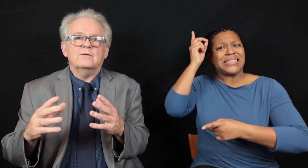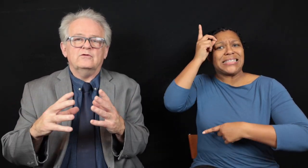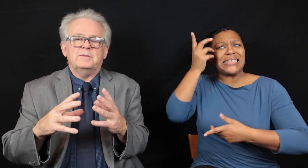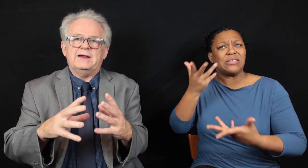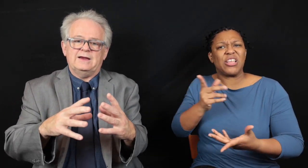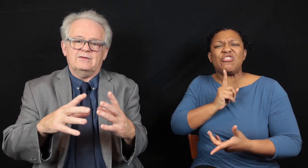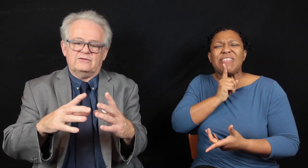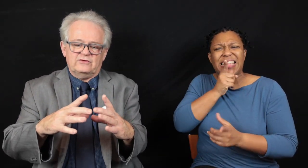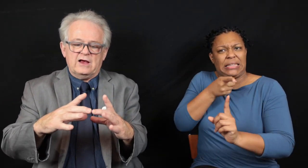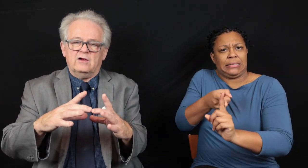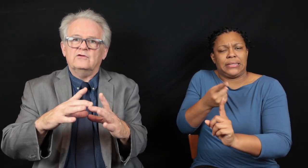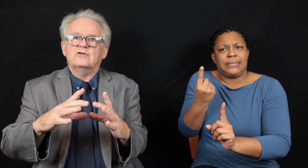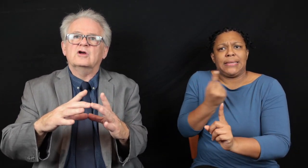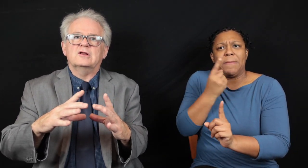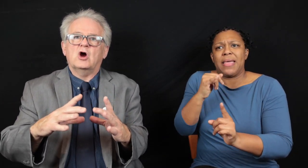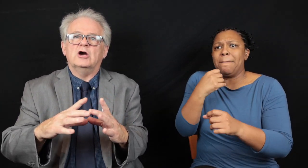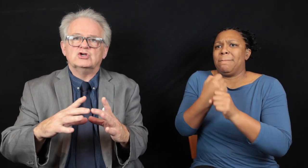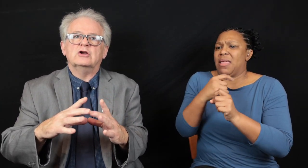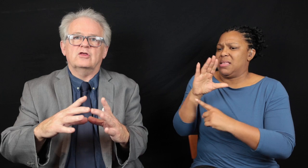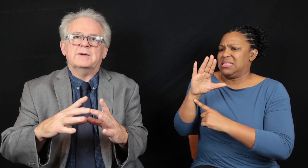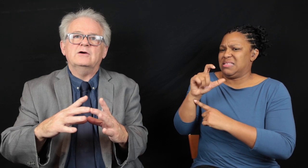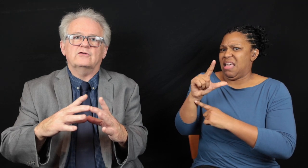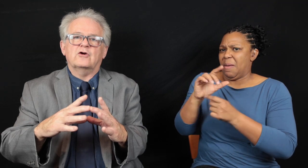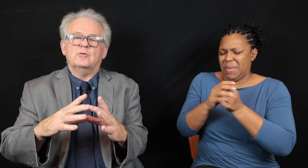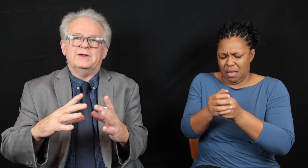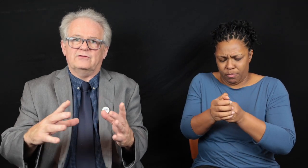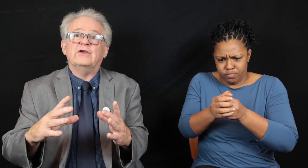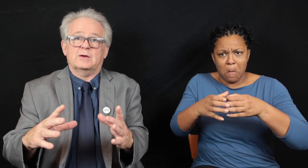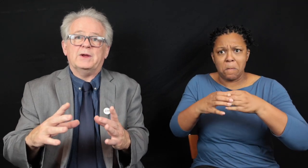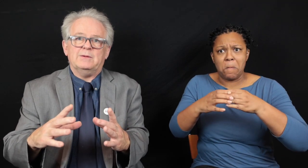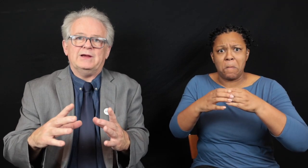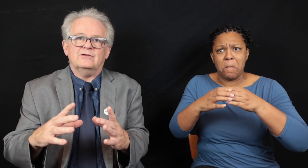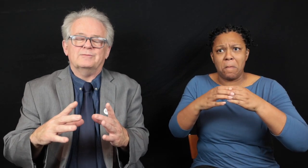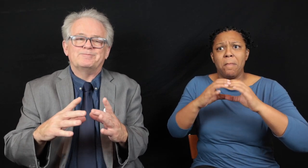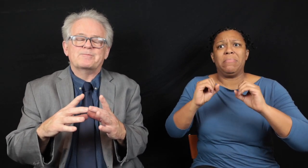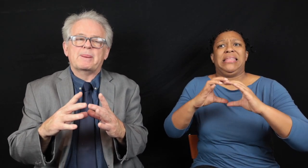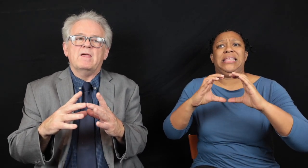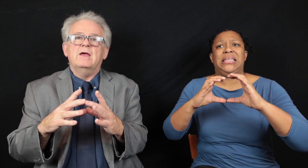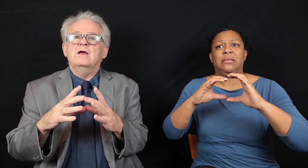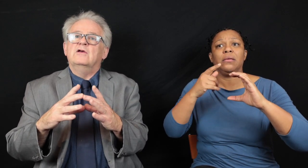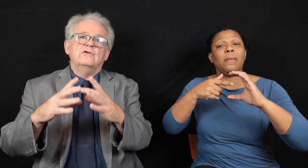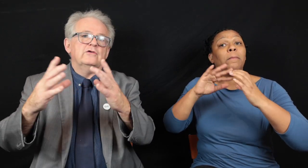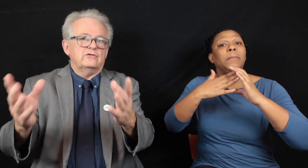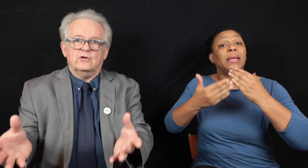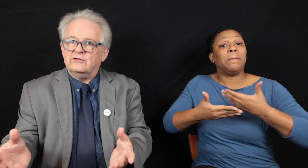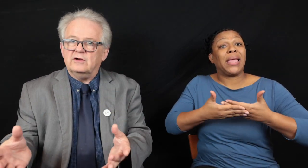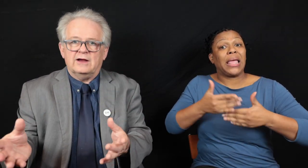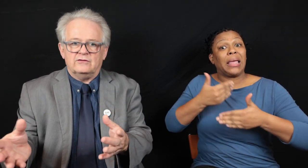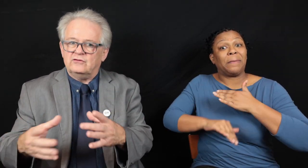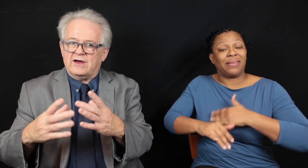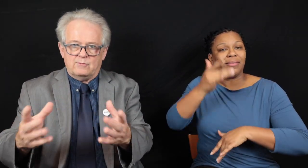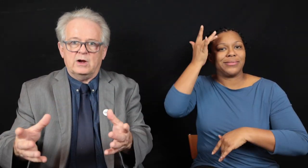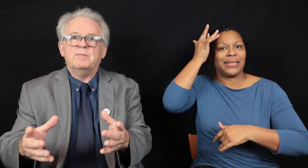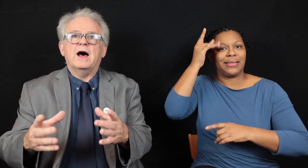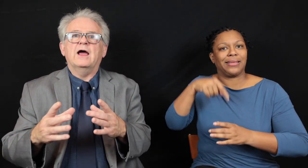that was making the cells look large under the microscope in sick babies. So as time went by,